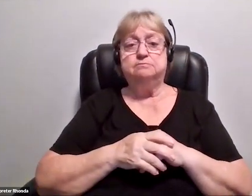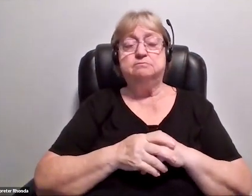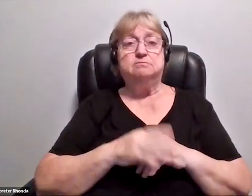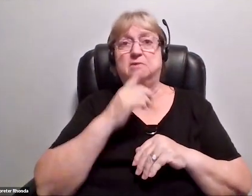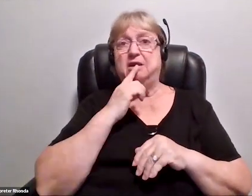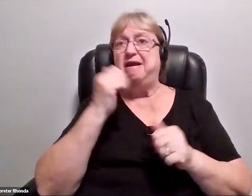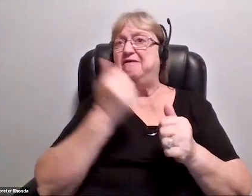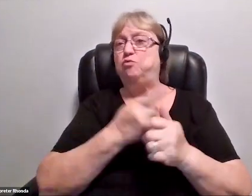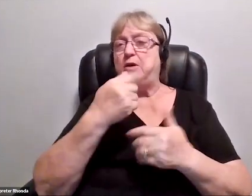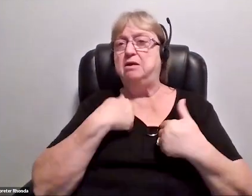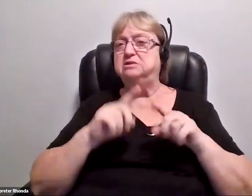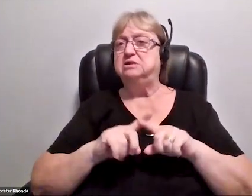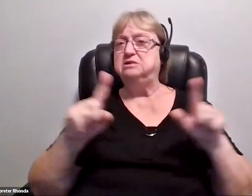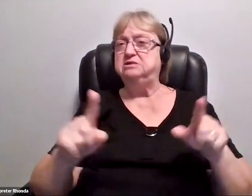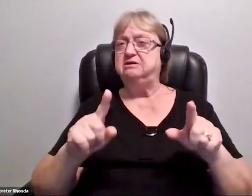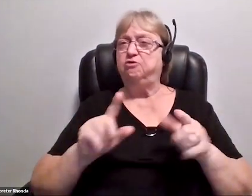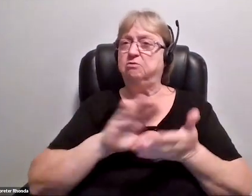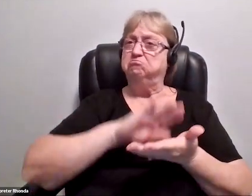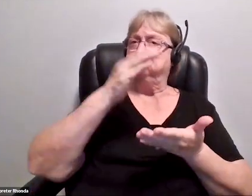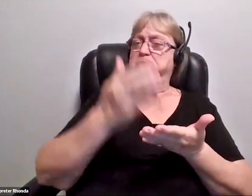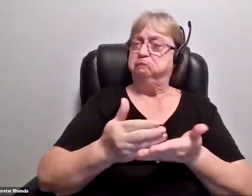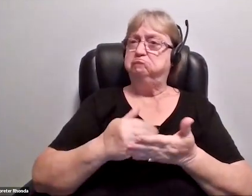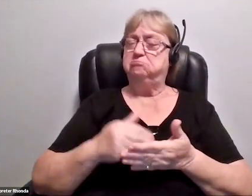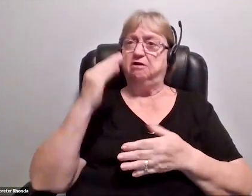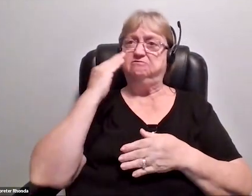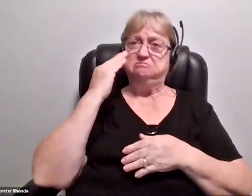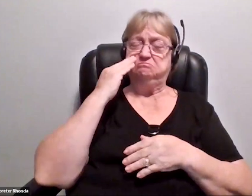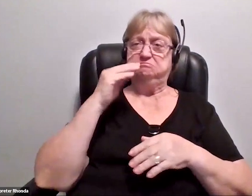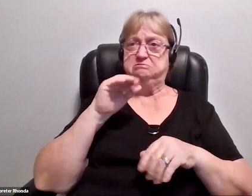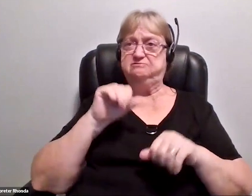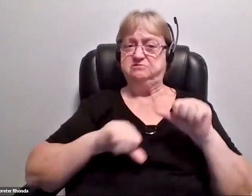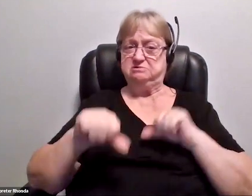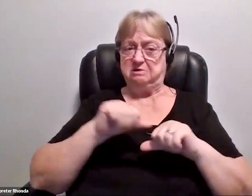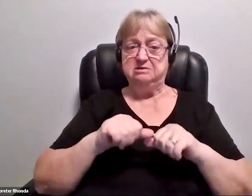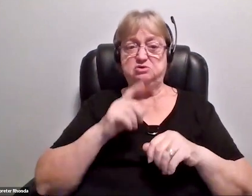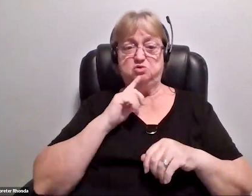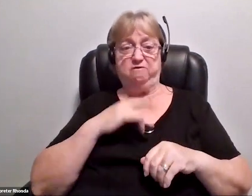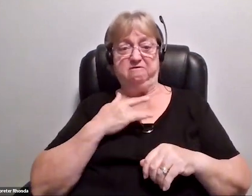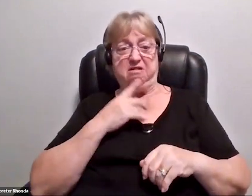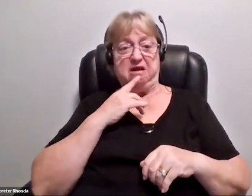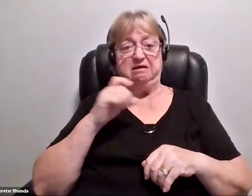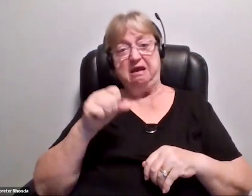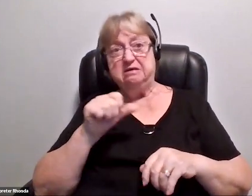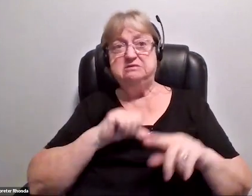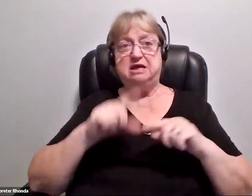of science capital, and this affects whether people feel like, "Yes, science is for me," or no.